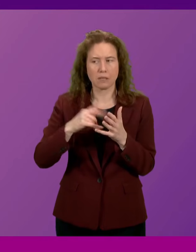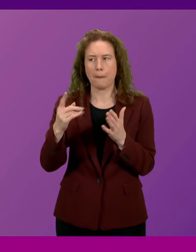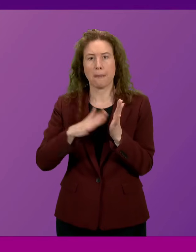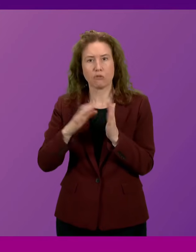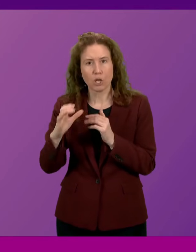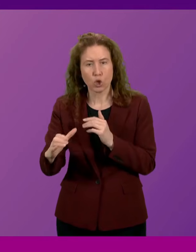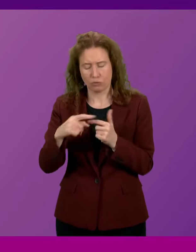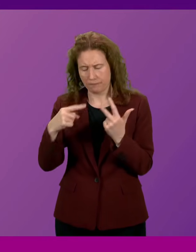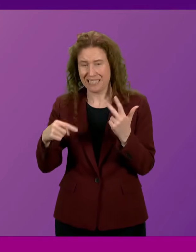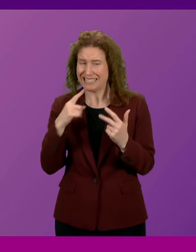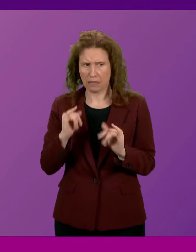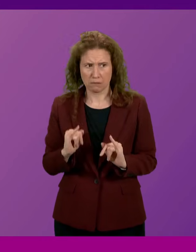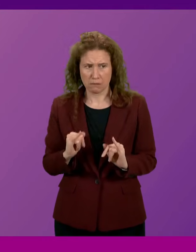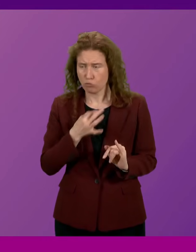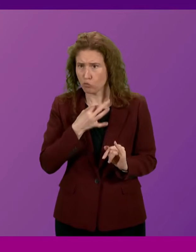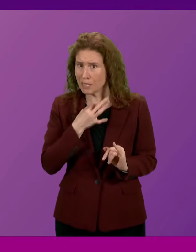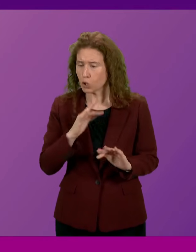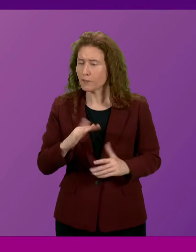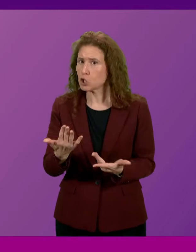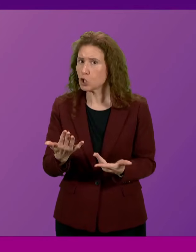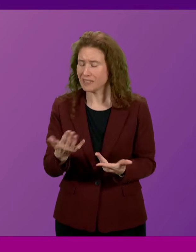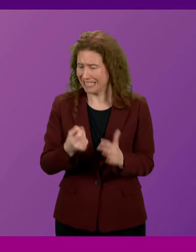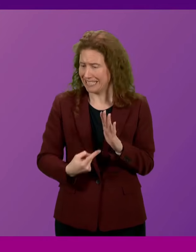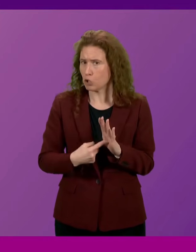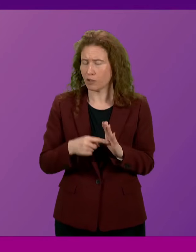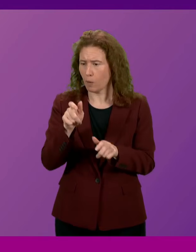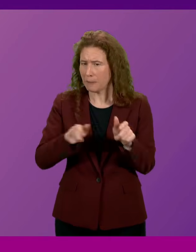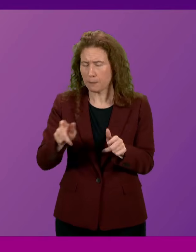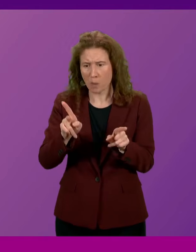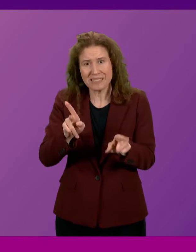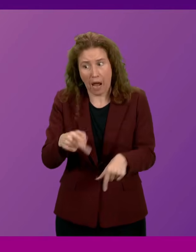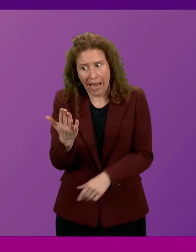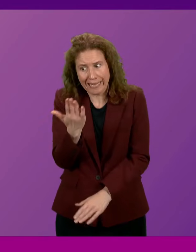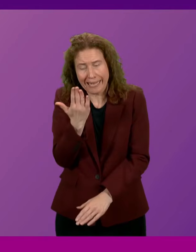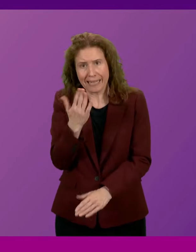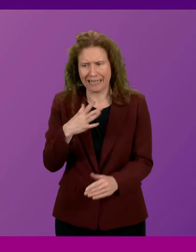essential palliative end-of-life services are now at serious risk due to that funding decision.